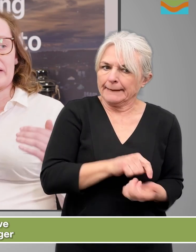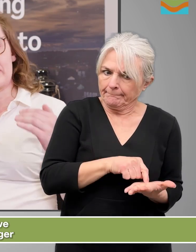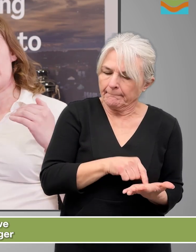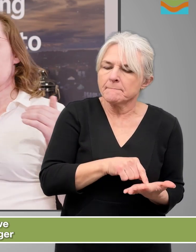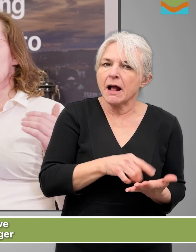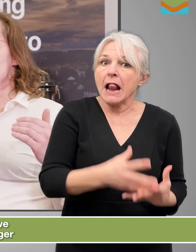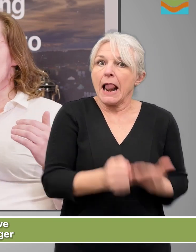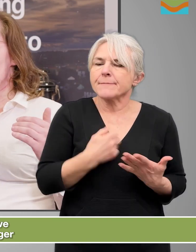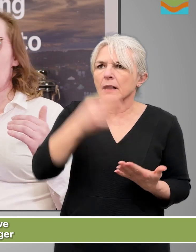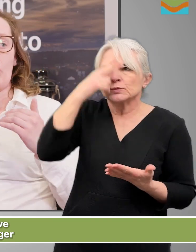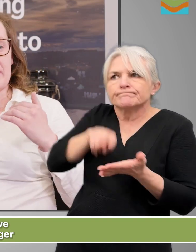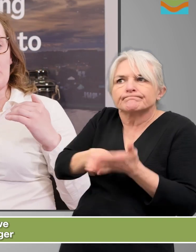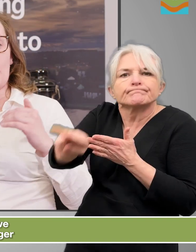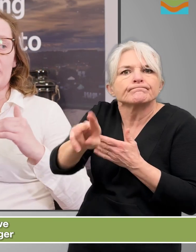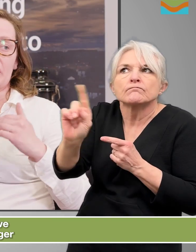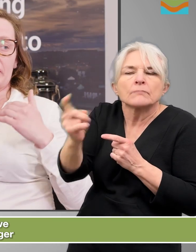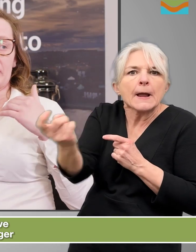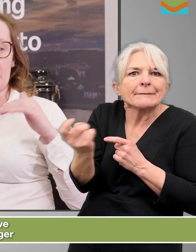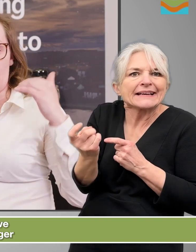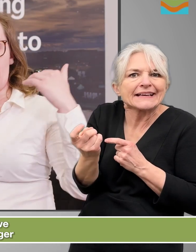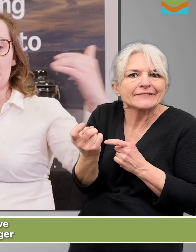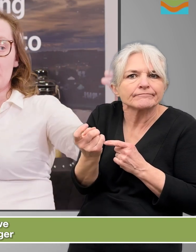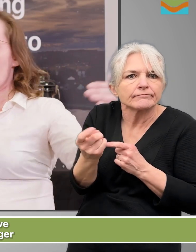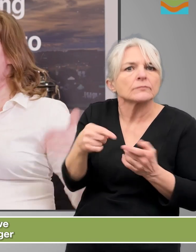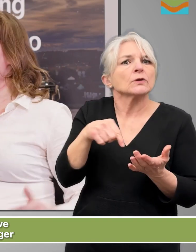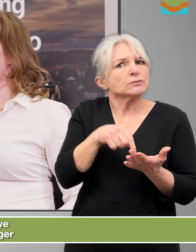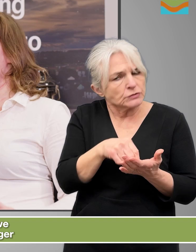So this comes into how we can work closely with Holger